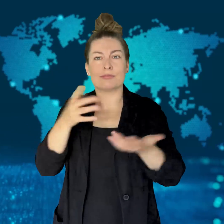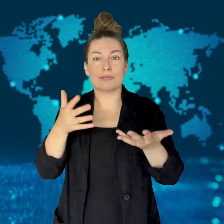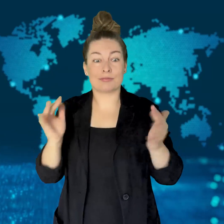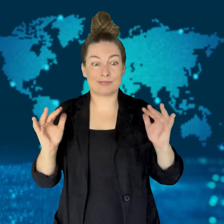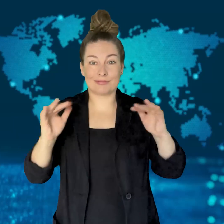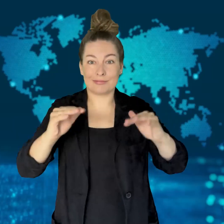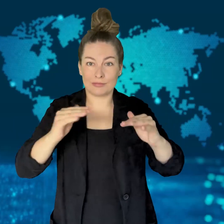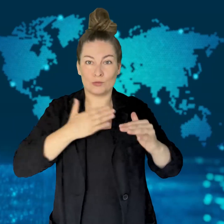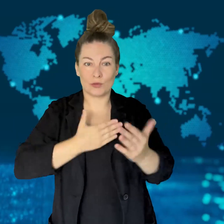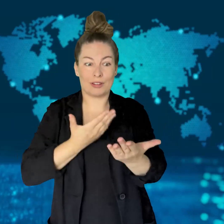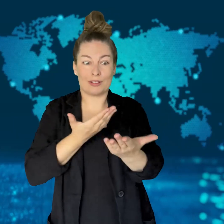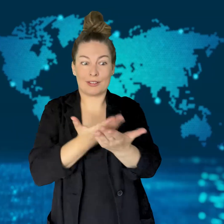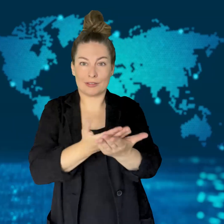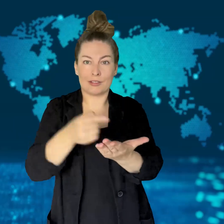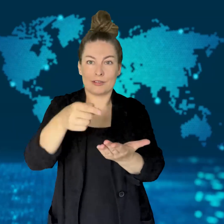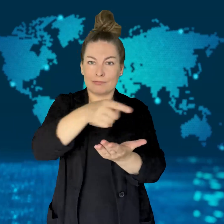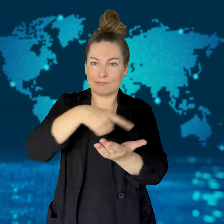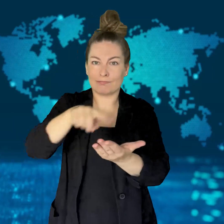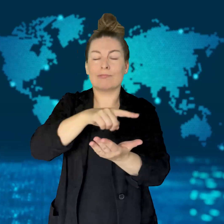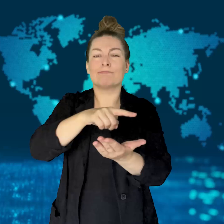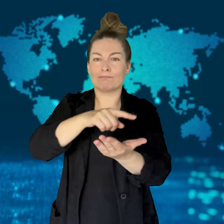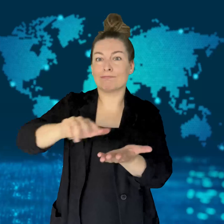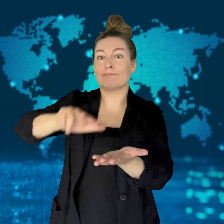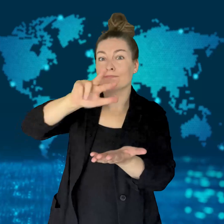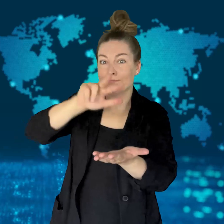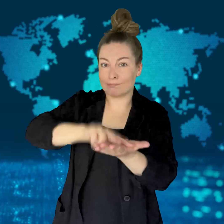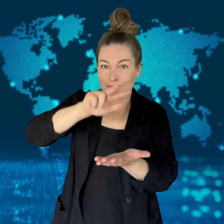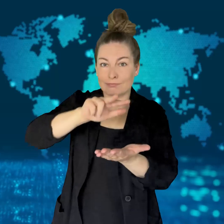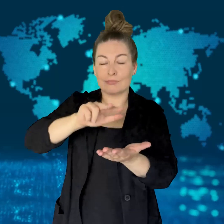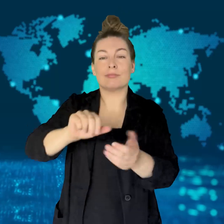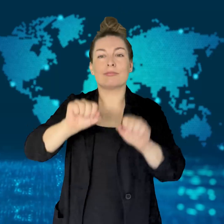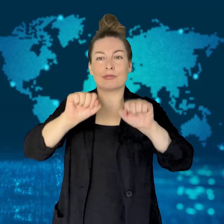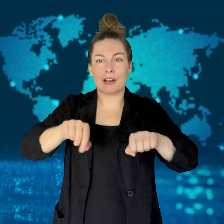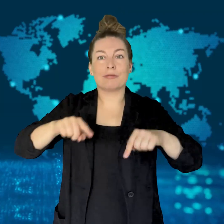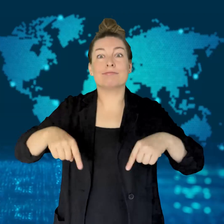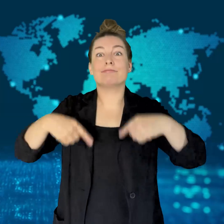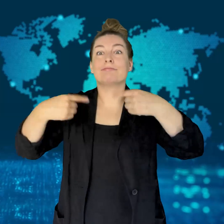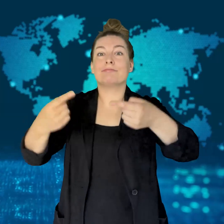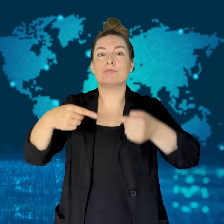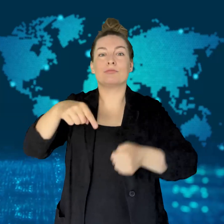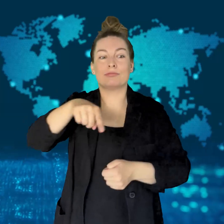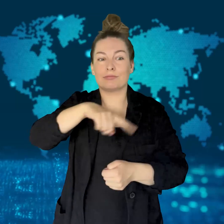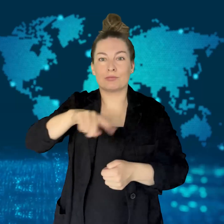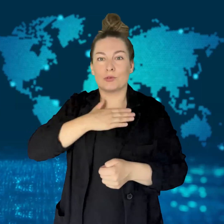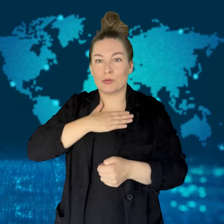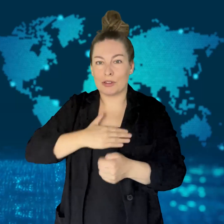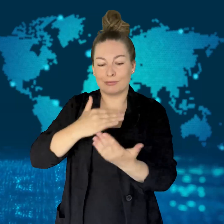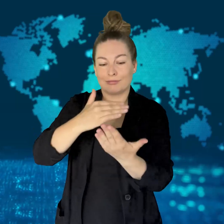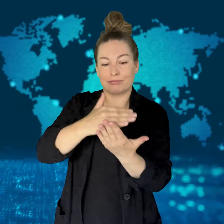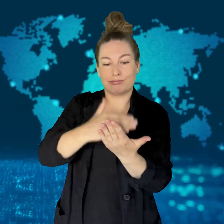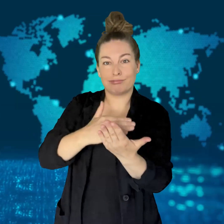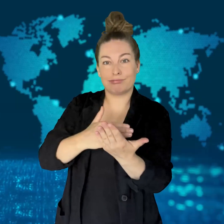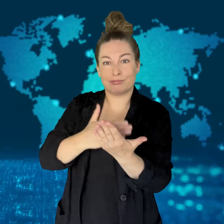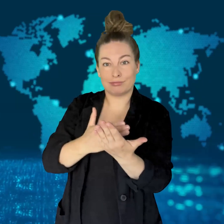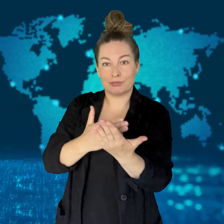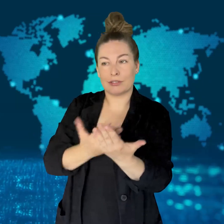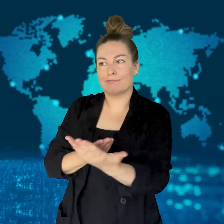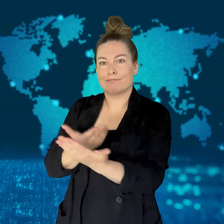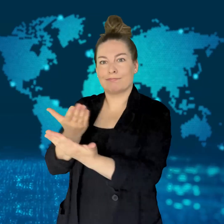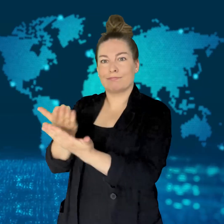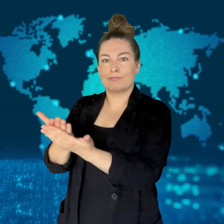He told the attending countries that the plan would be submitted to